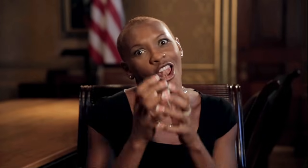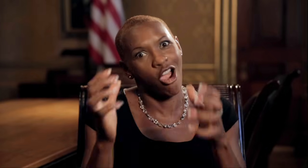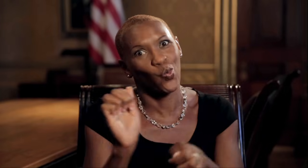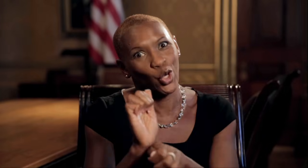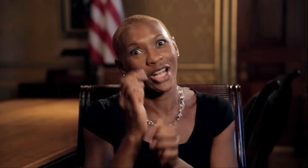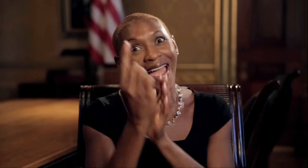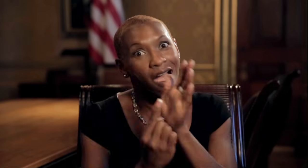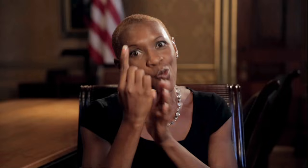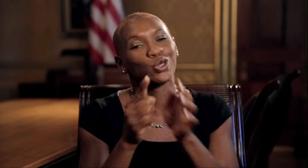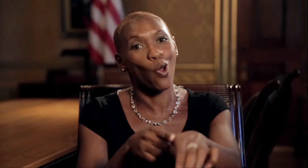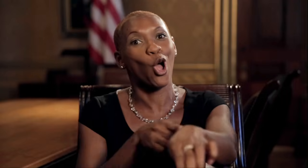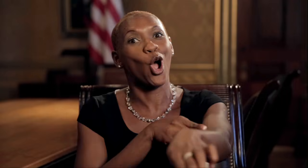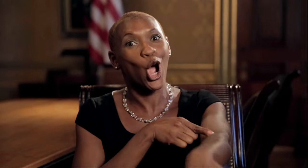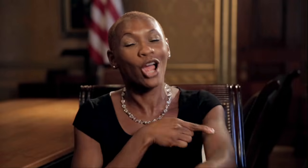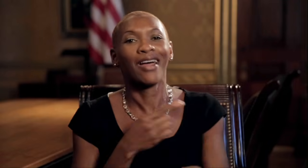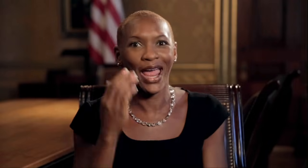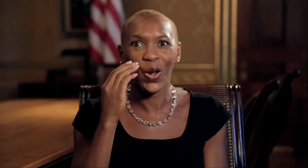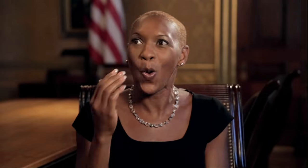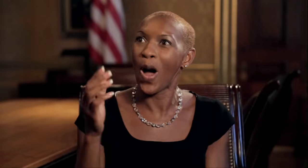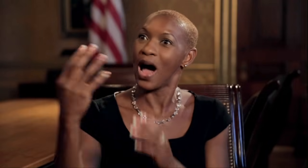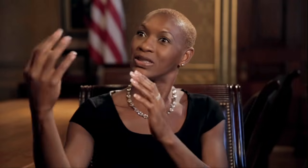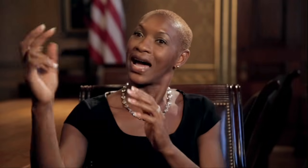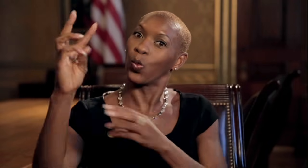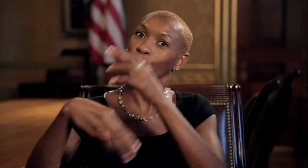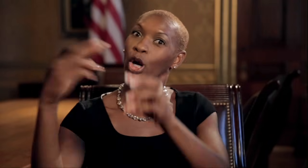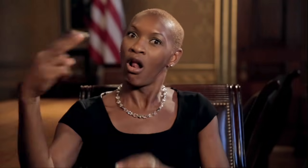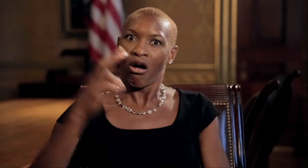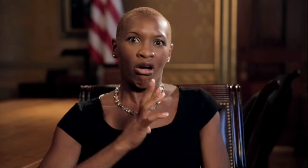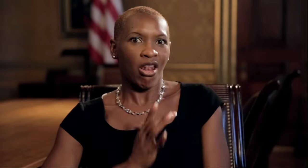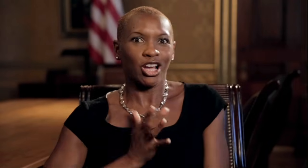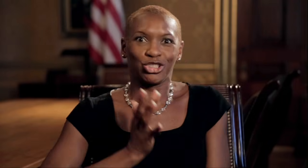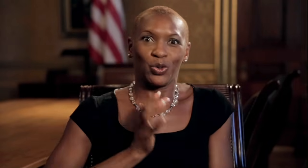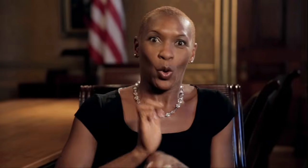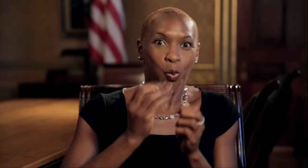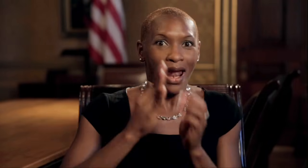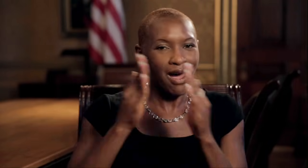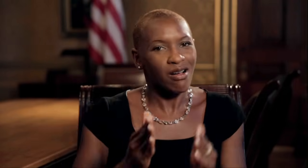There's a lot of work. The hours are long. I know the outside world perceives that it's a luxury to work at the White House.